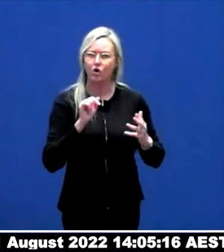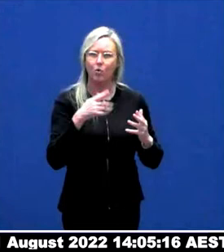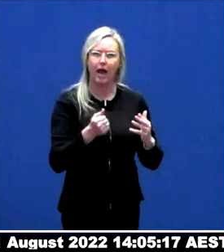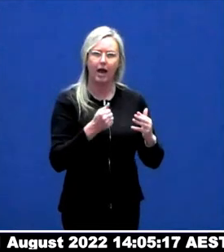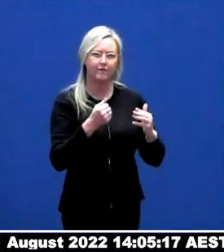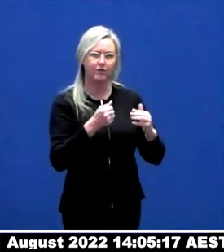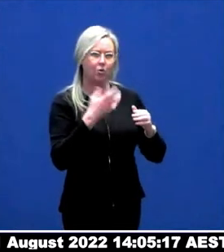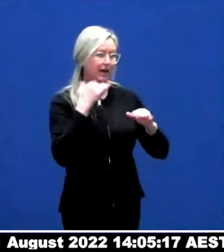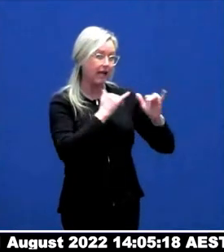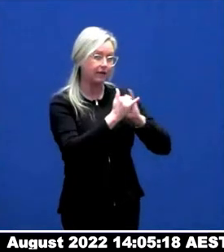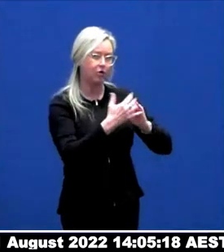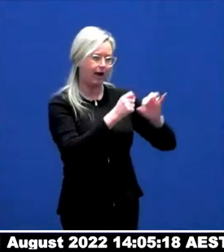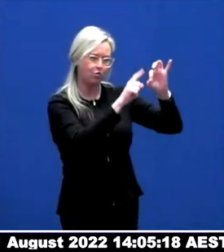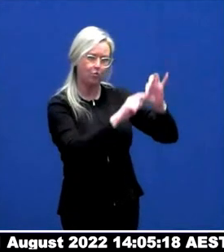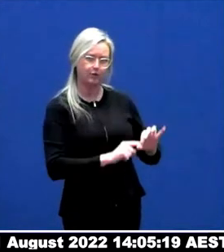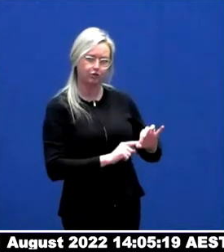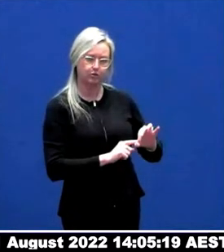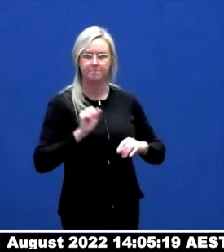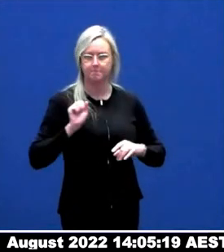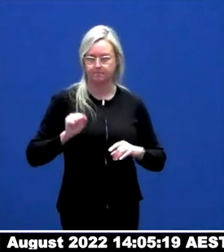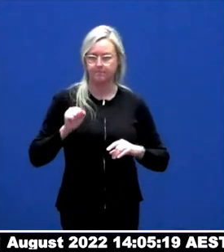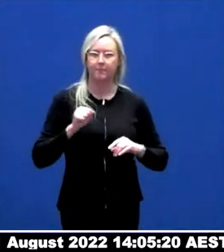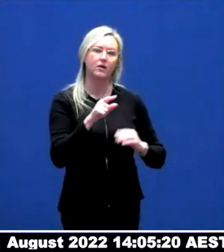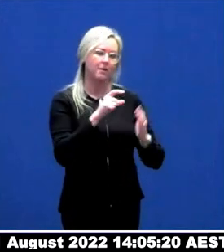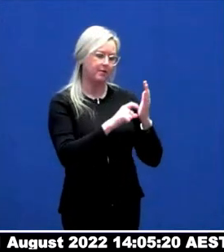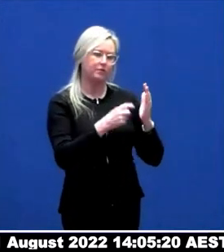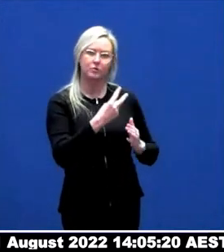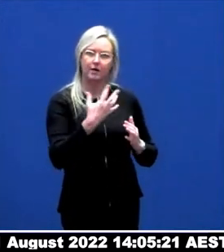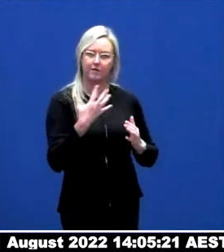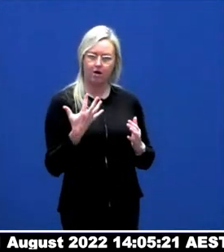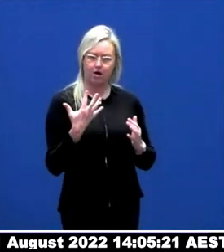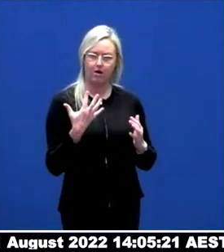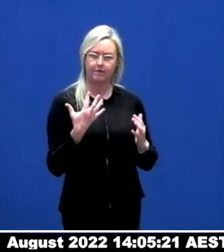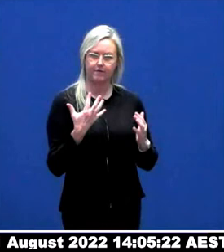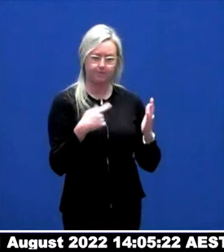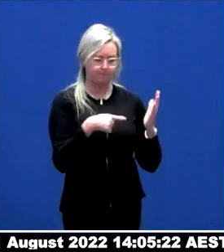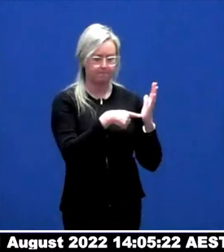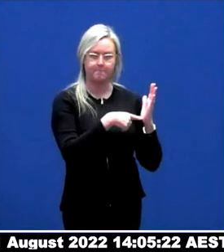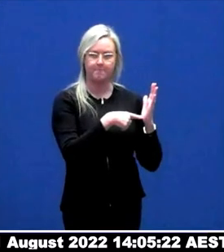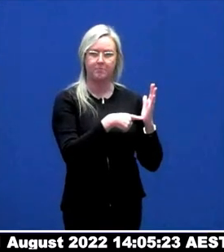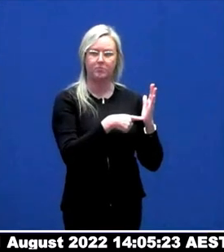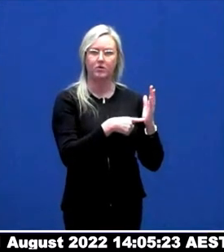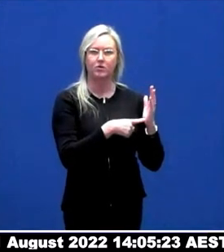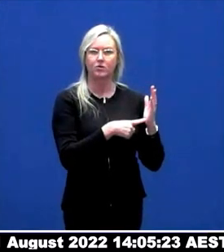And you've given us in paragraph 25 of your statement the options that exist